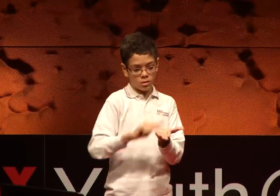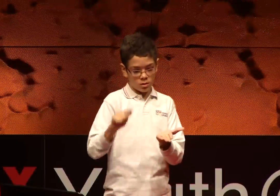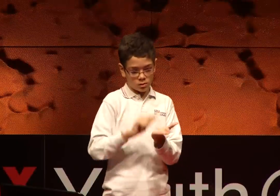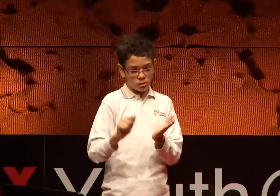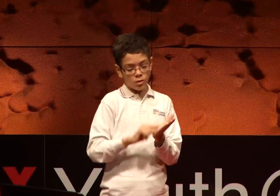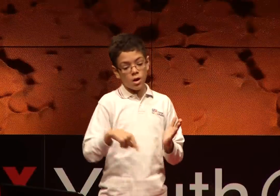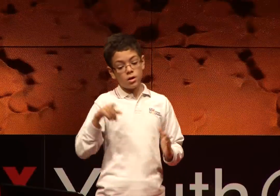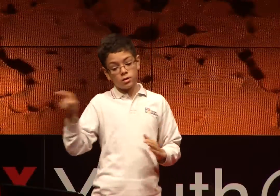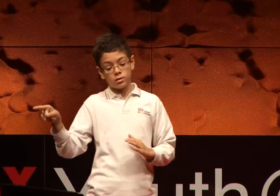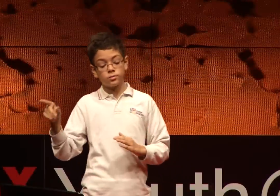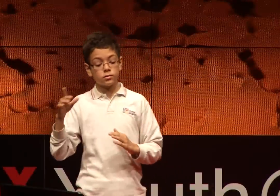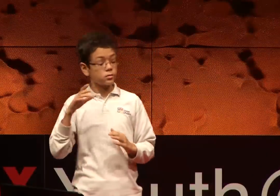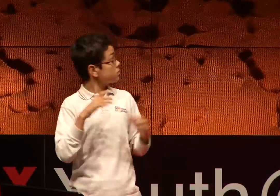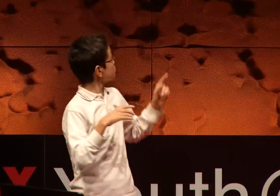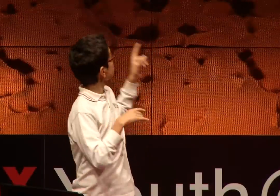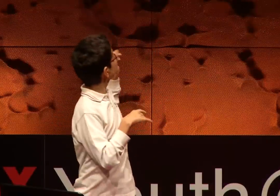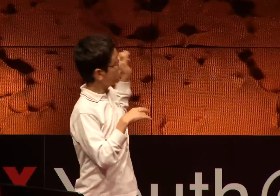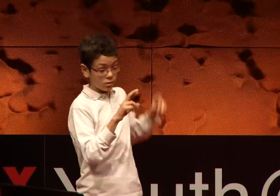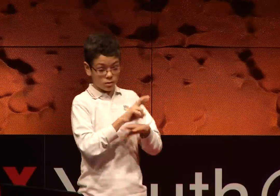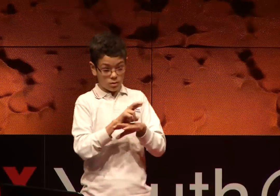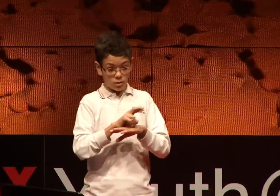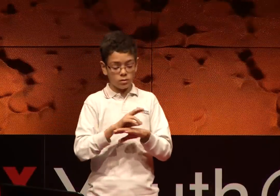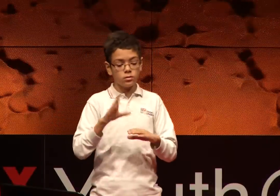the majors are related to Philosophy and Literature.